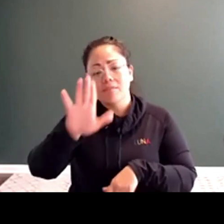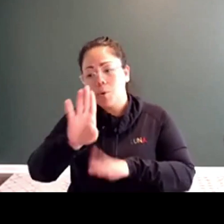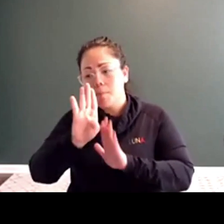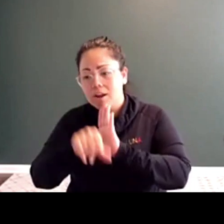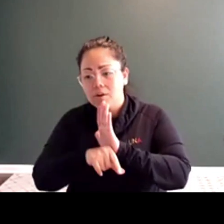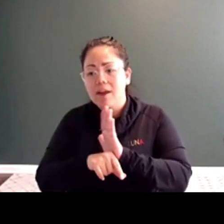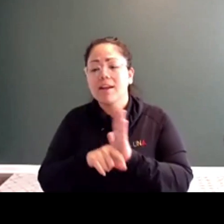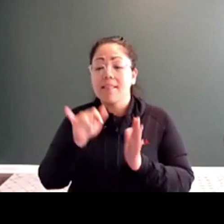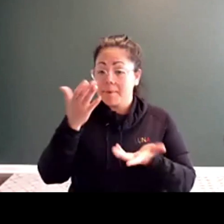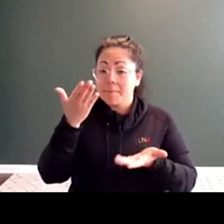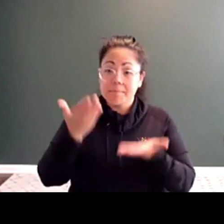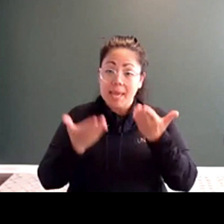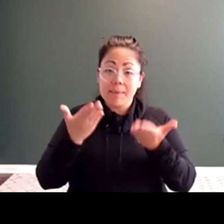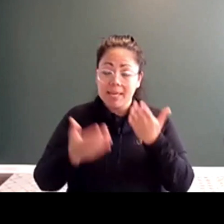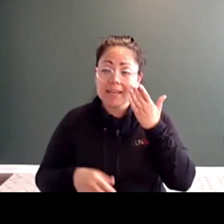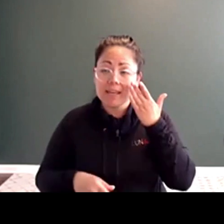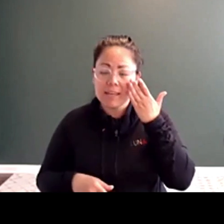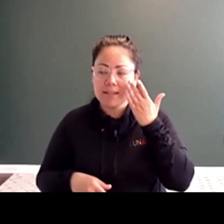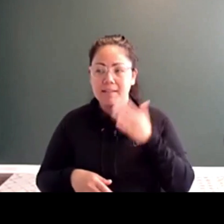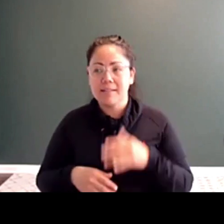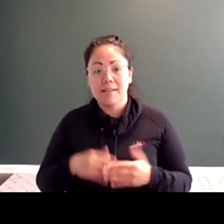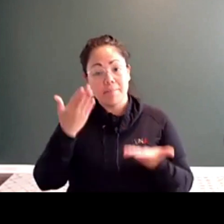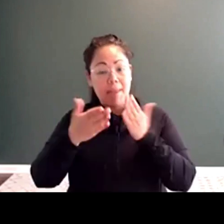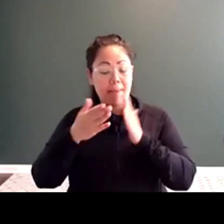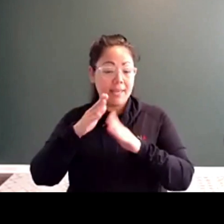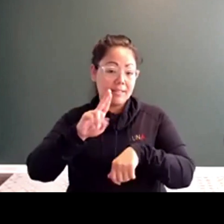then it may be national origin discrimination.